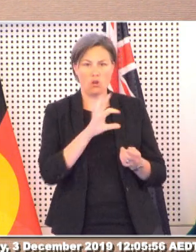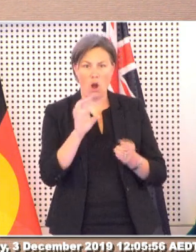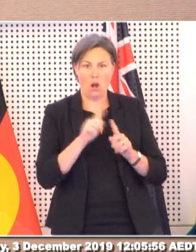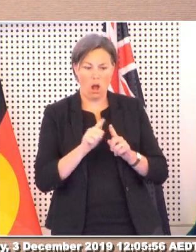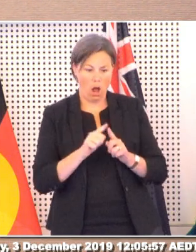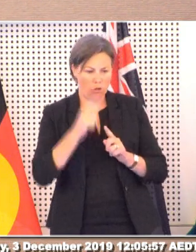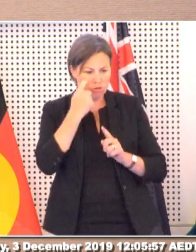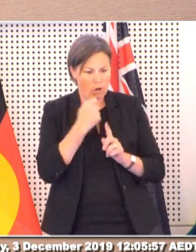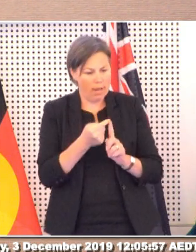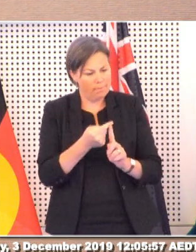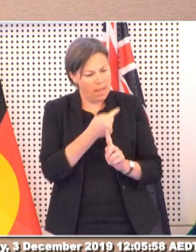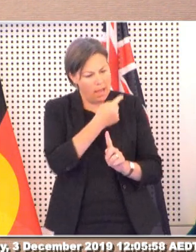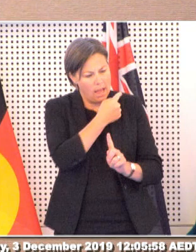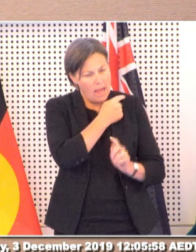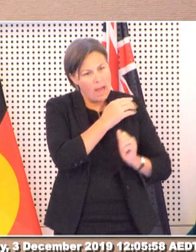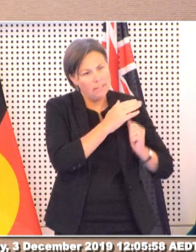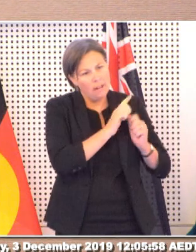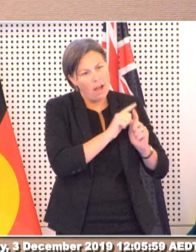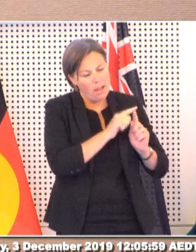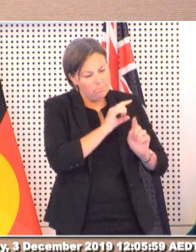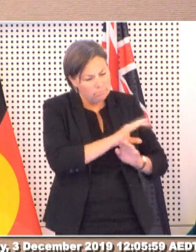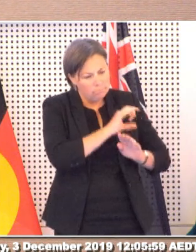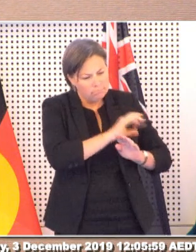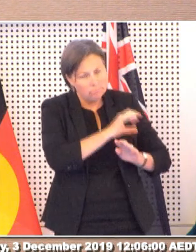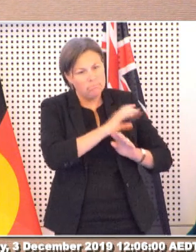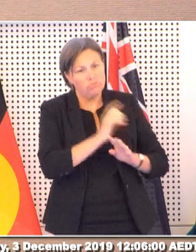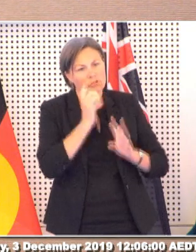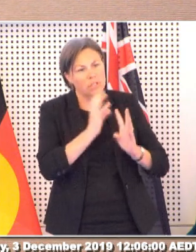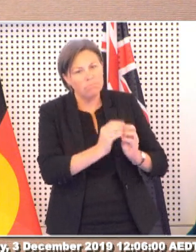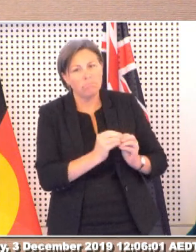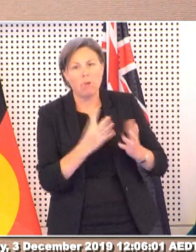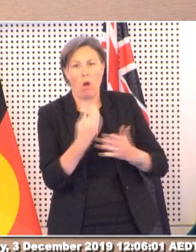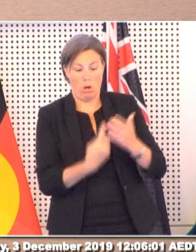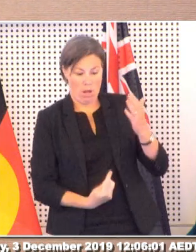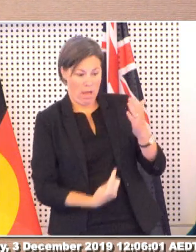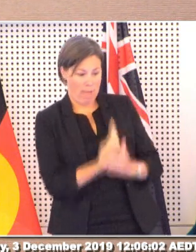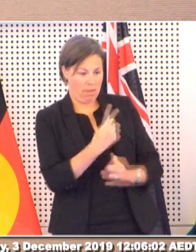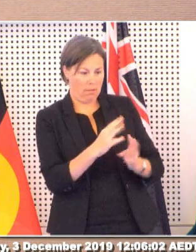highlevel harms that have to reach a benchmark of – of injury.